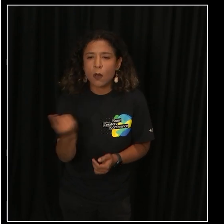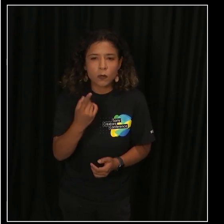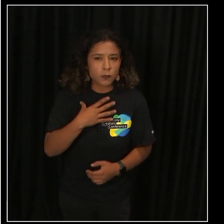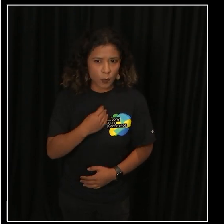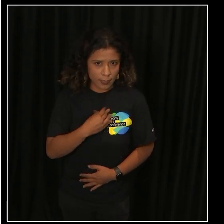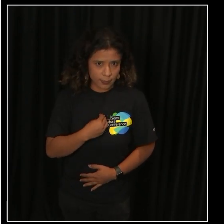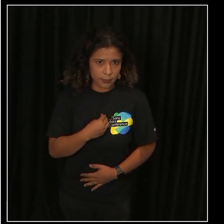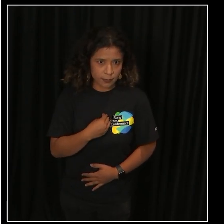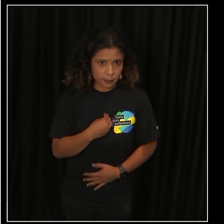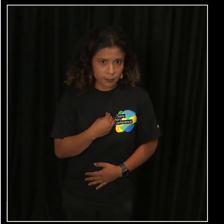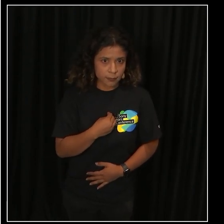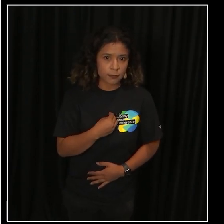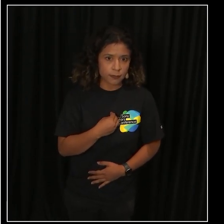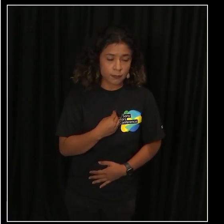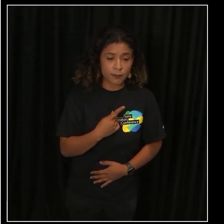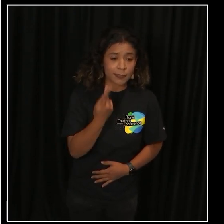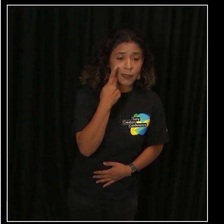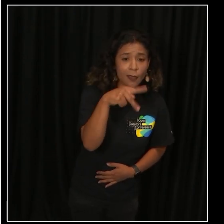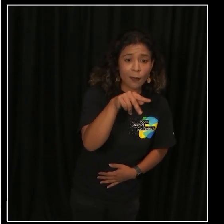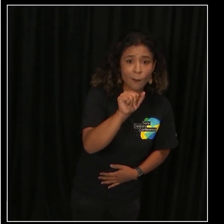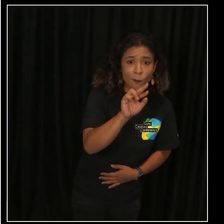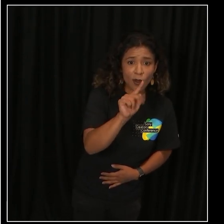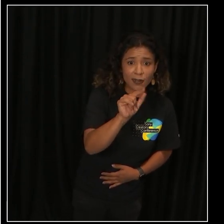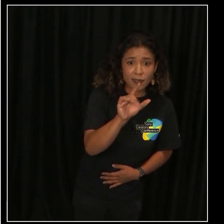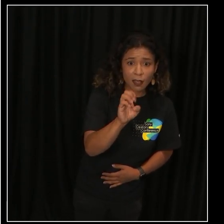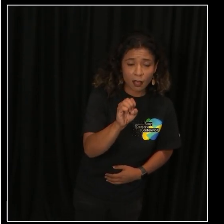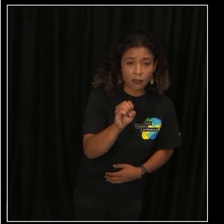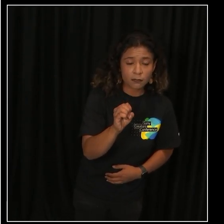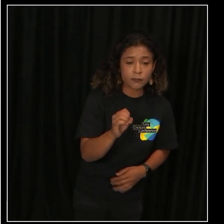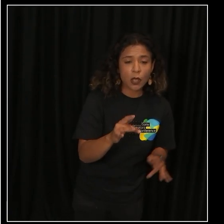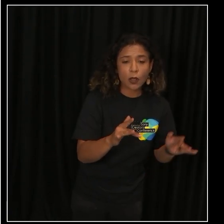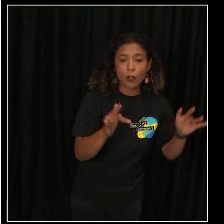Because the particle size is crawl through the web length of the light